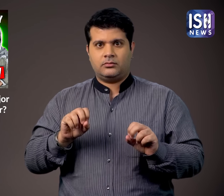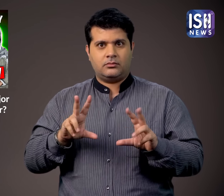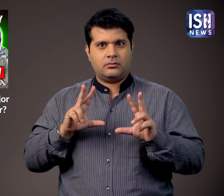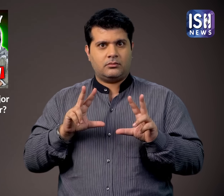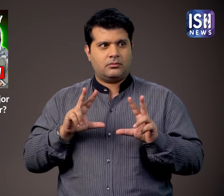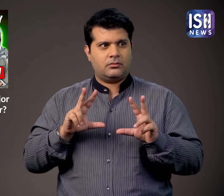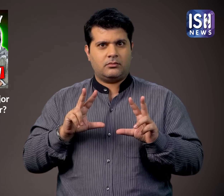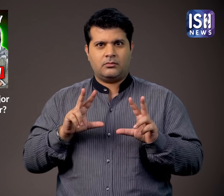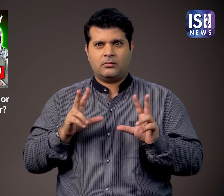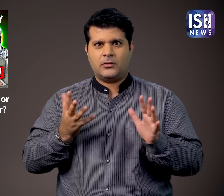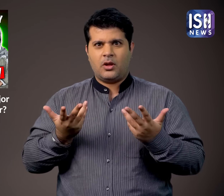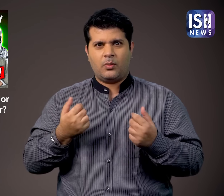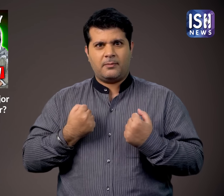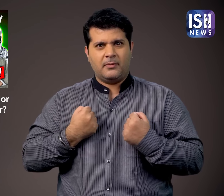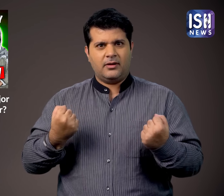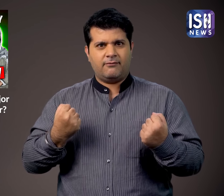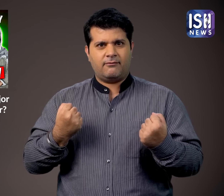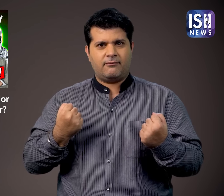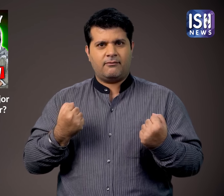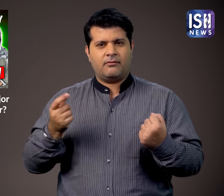Shocking! How Brave!